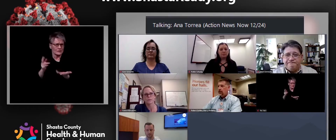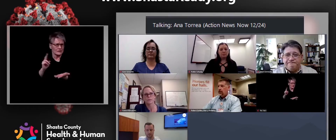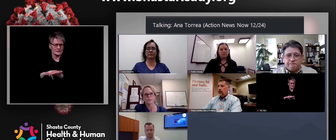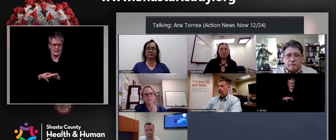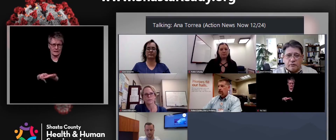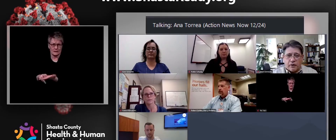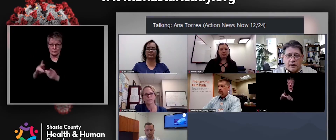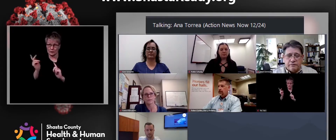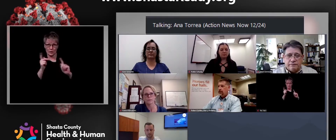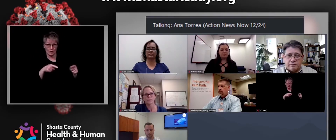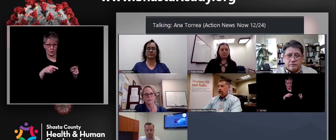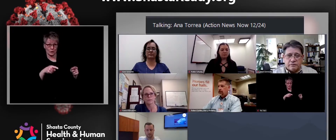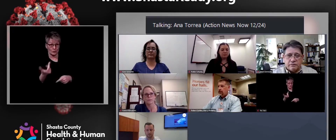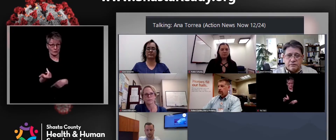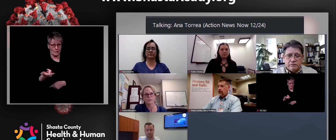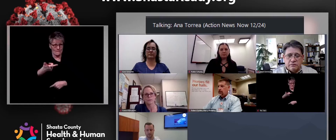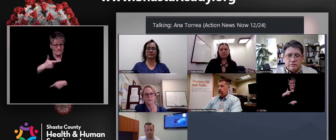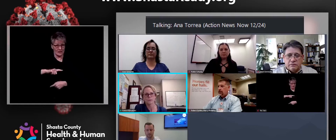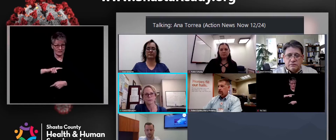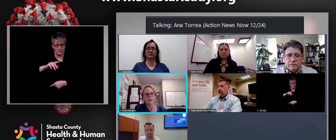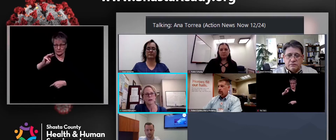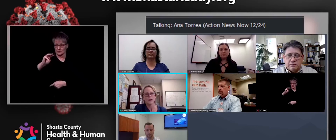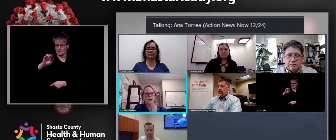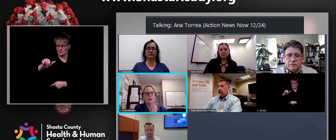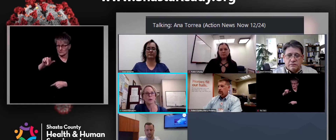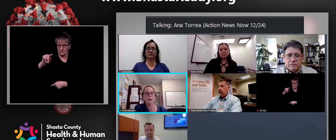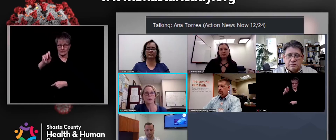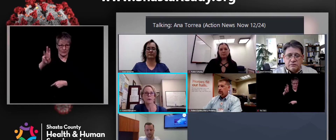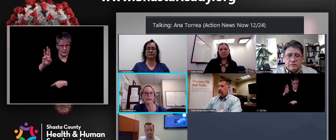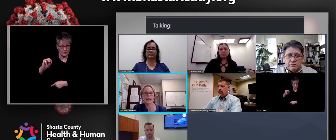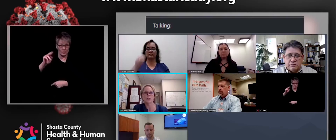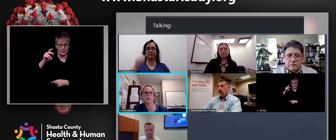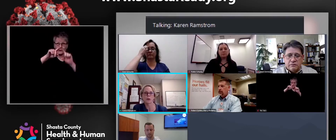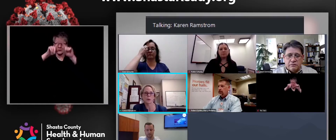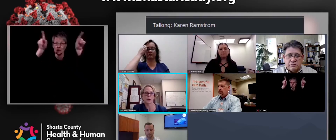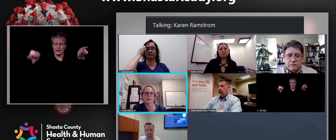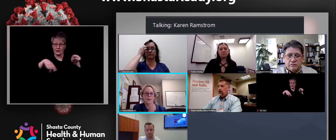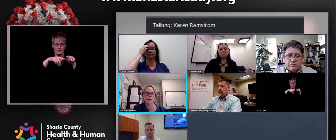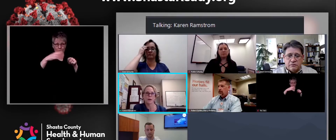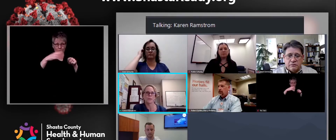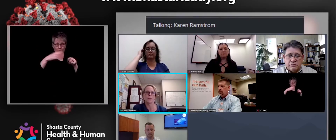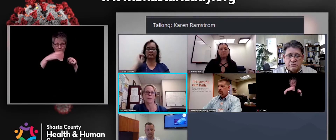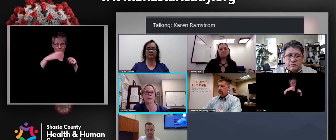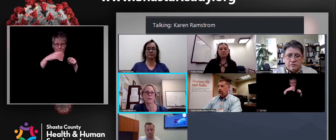out for Shasta County? You're right, we would have to work with the